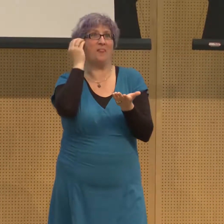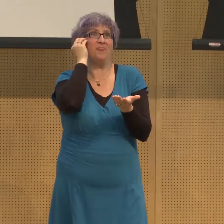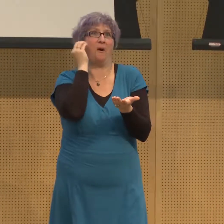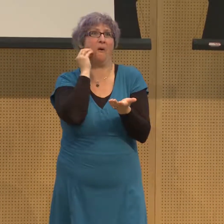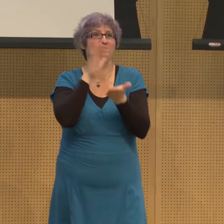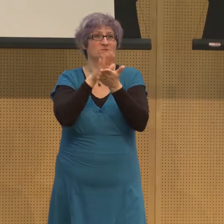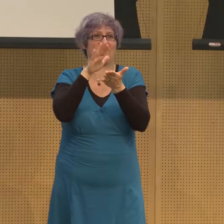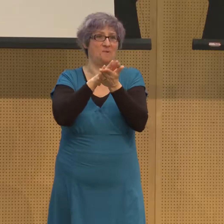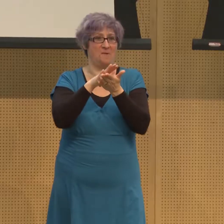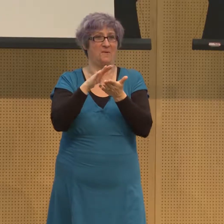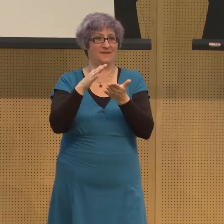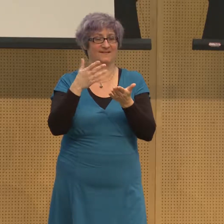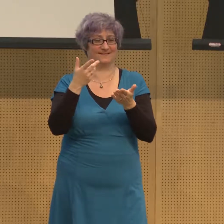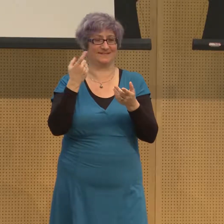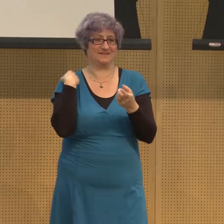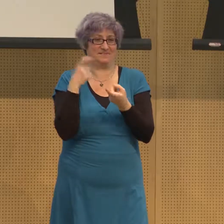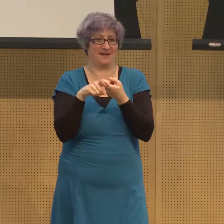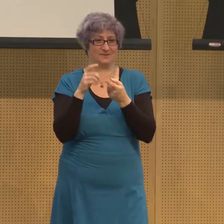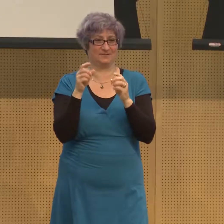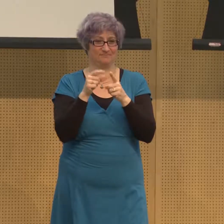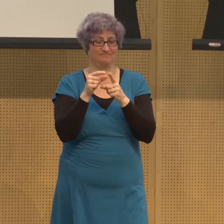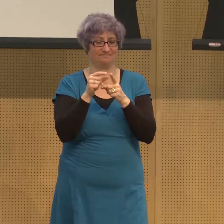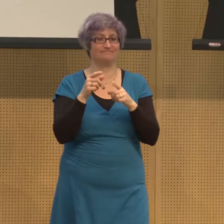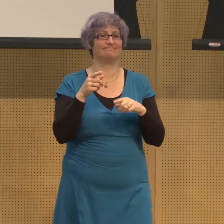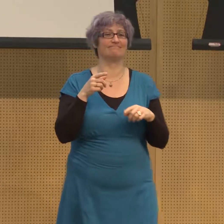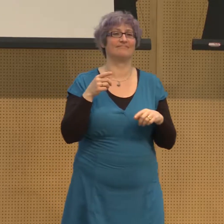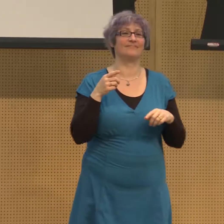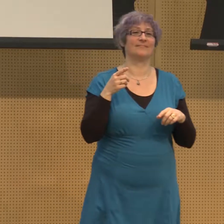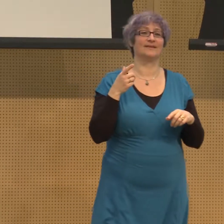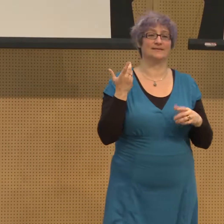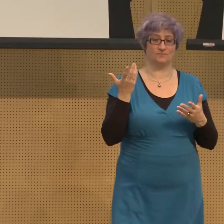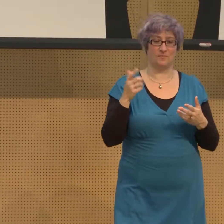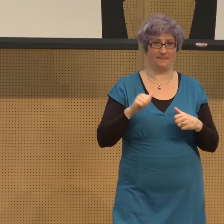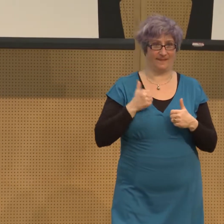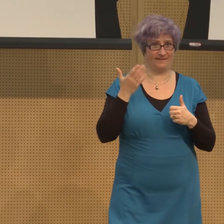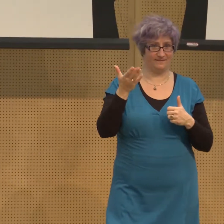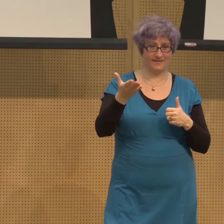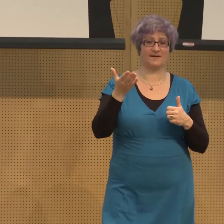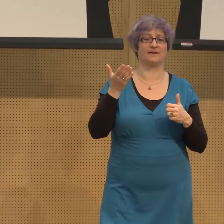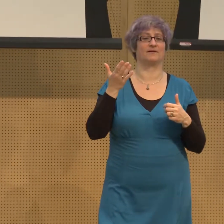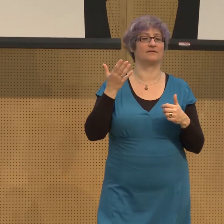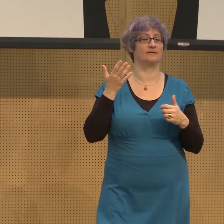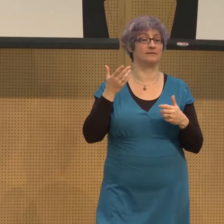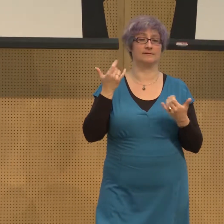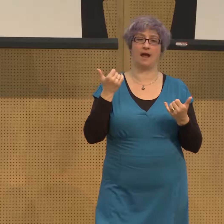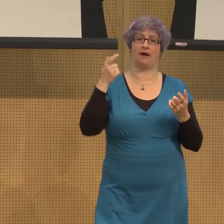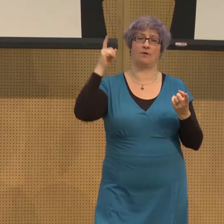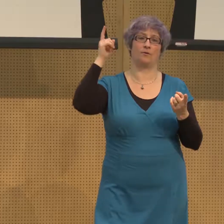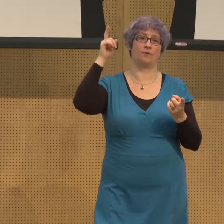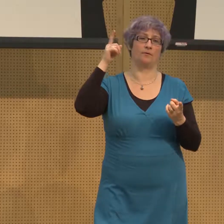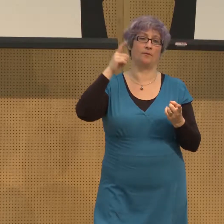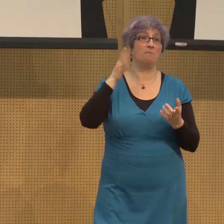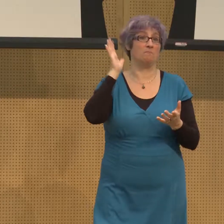And the name of the school is the Home School, uh, you know, in Spanish, though.